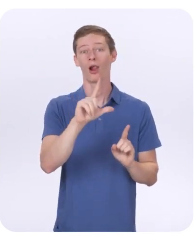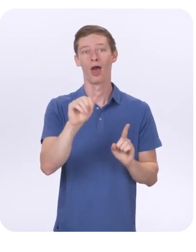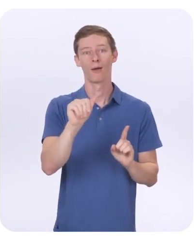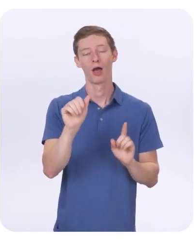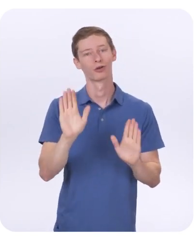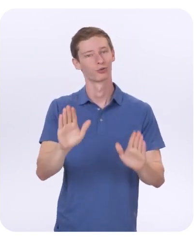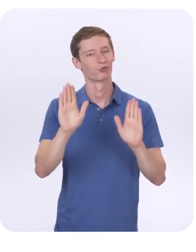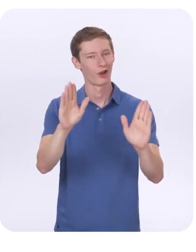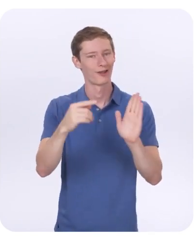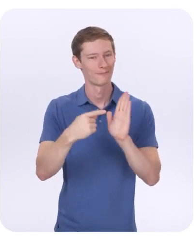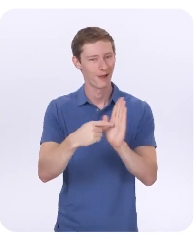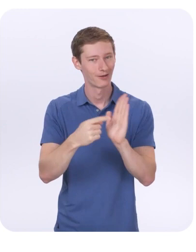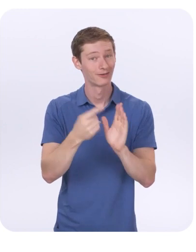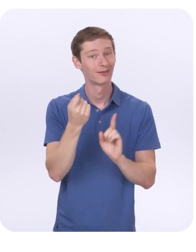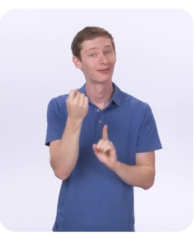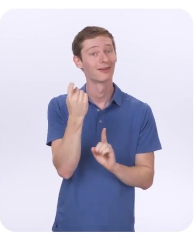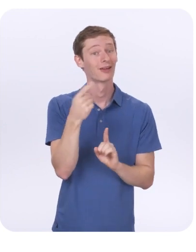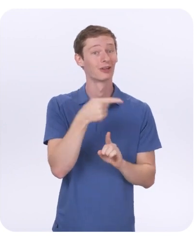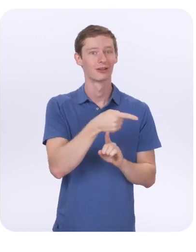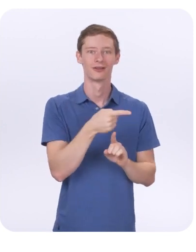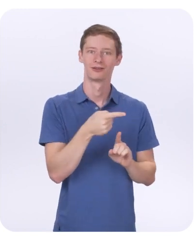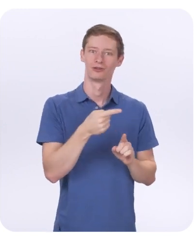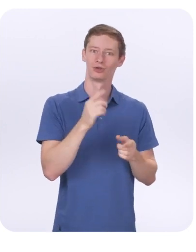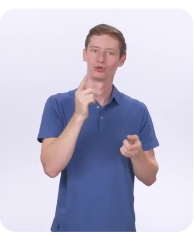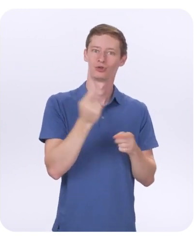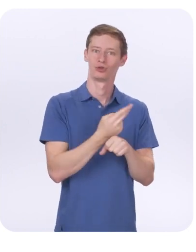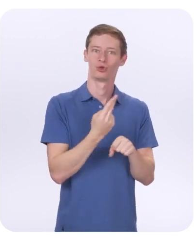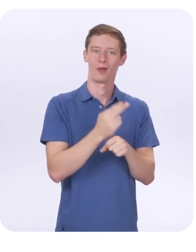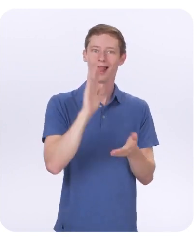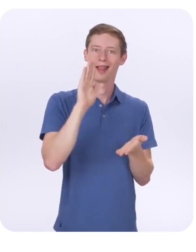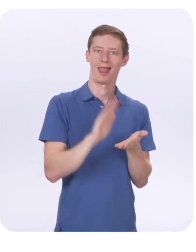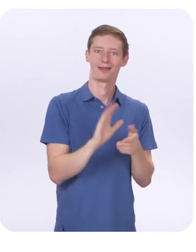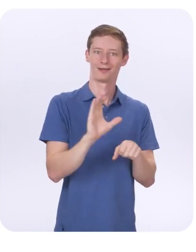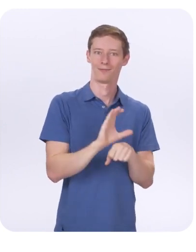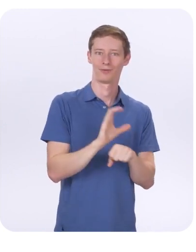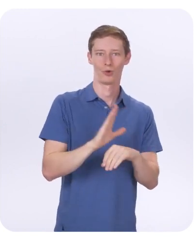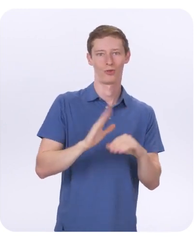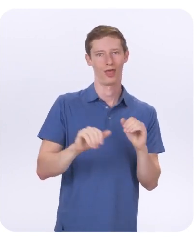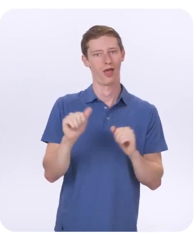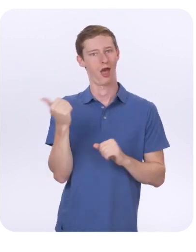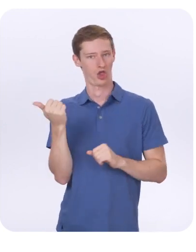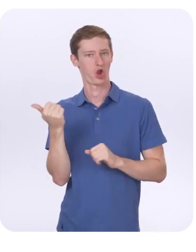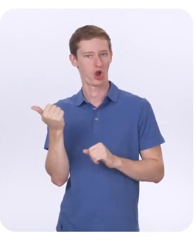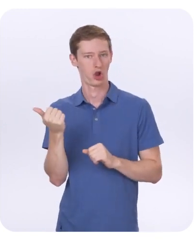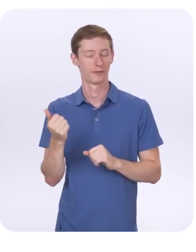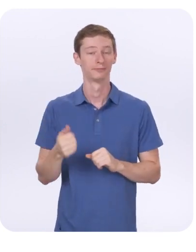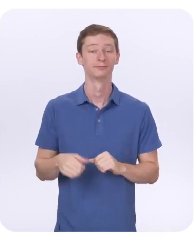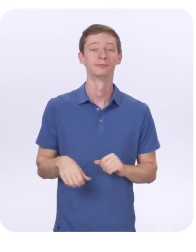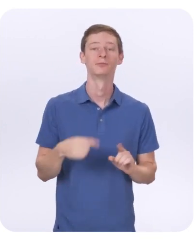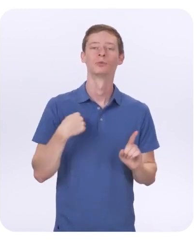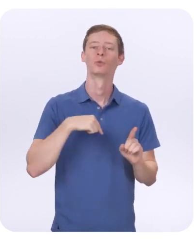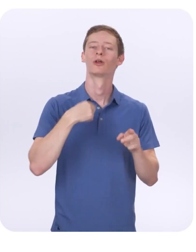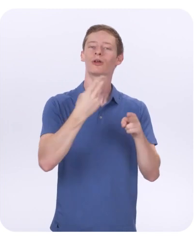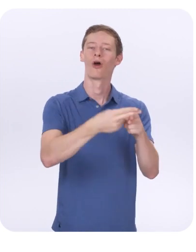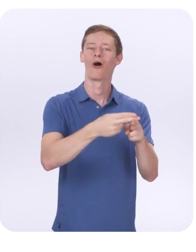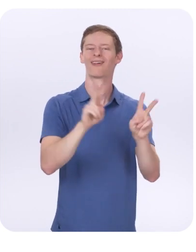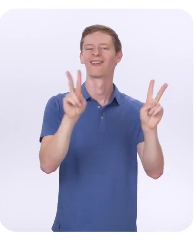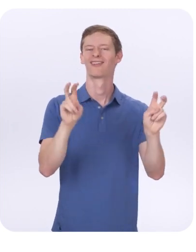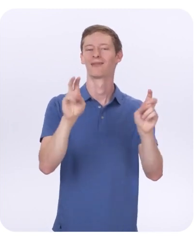We call it the base model because it gives all of our other models their basic code understanding and programing capabilities.